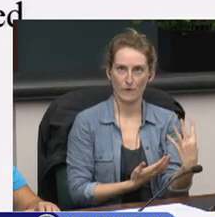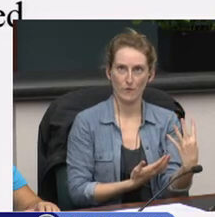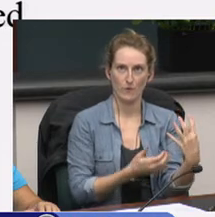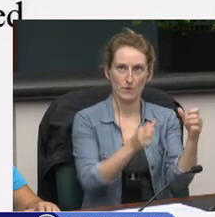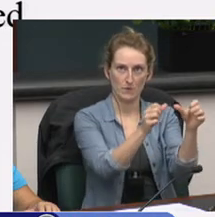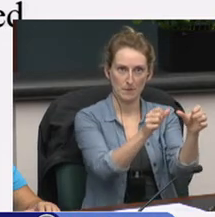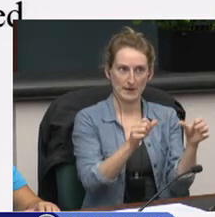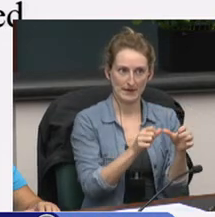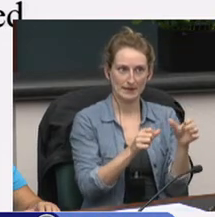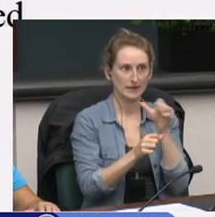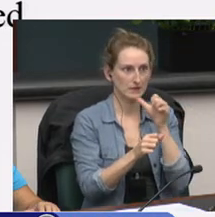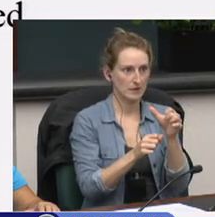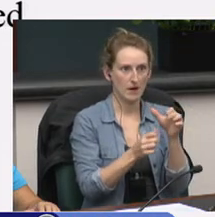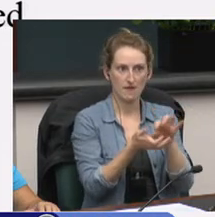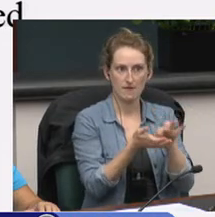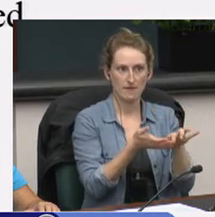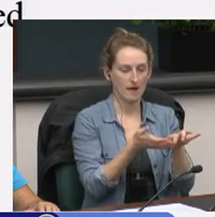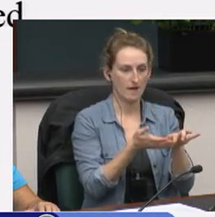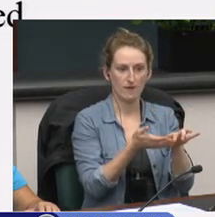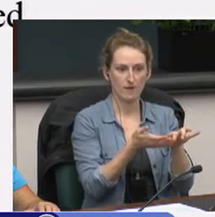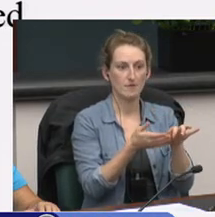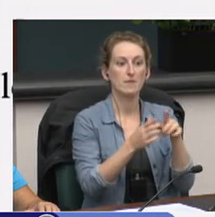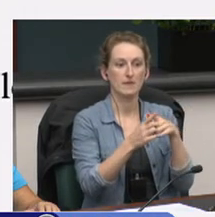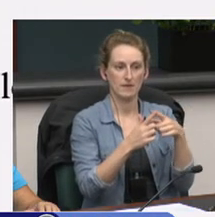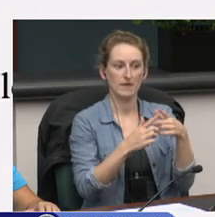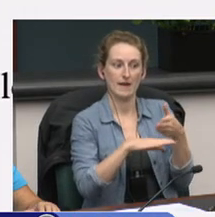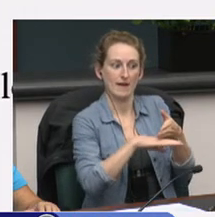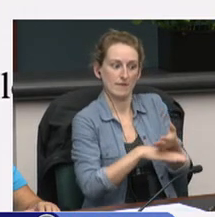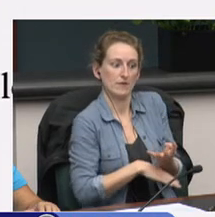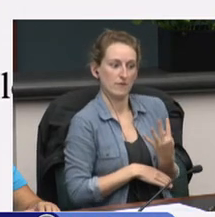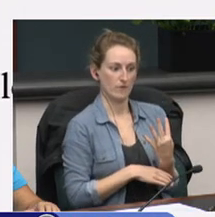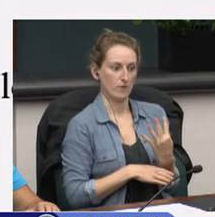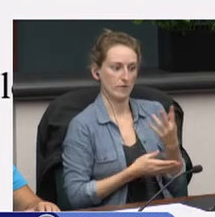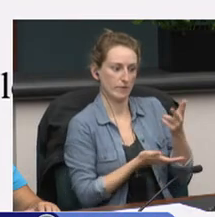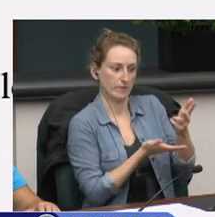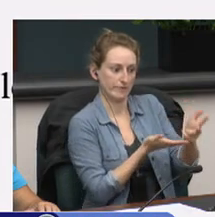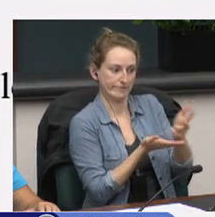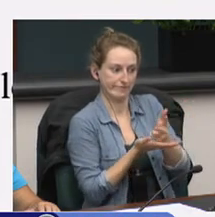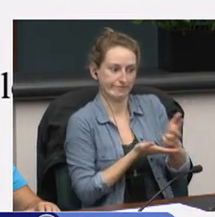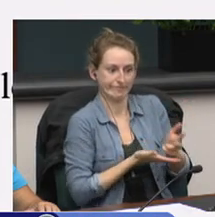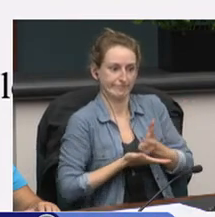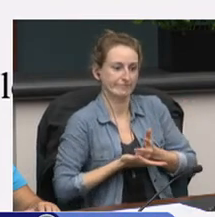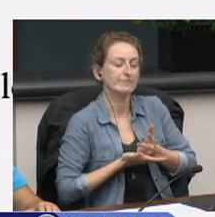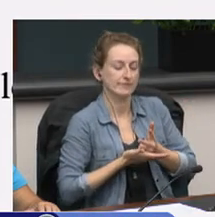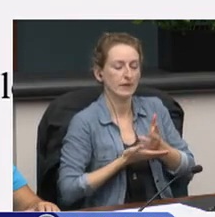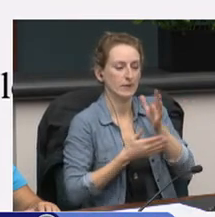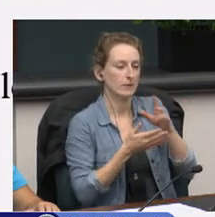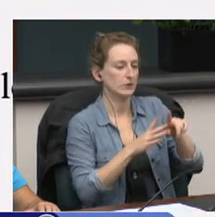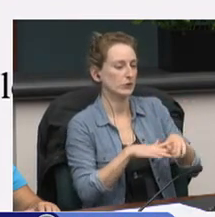counting towards a 1 / 1 ratio site building and design this area is looking